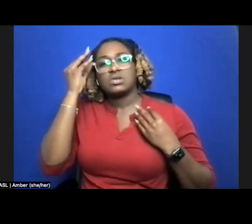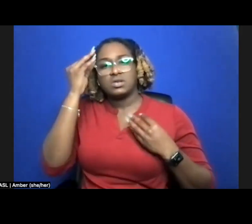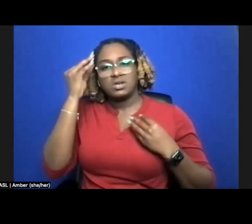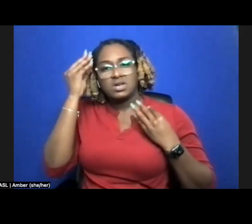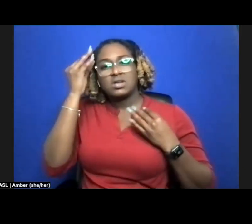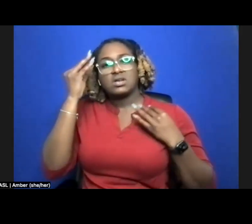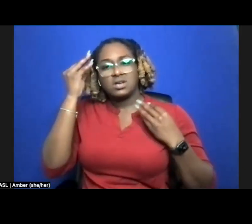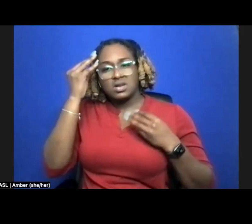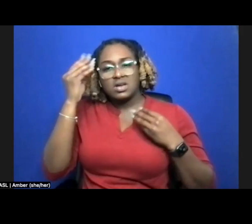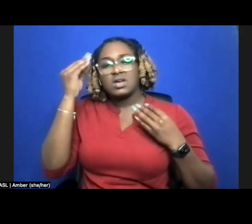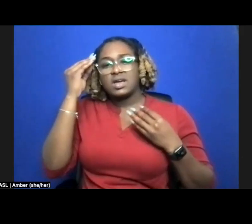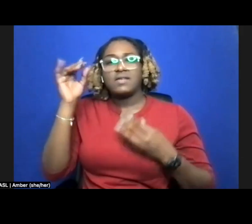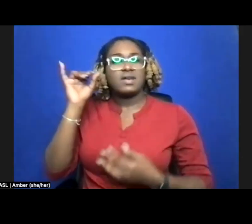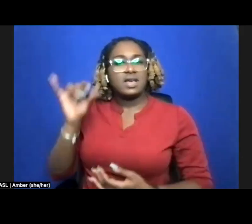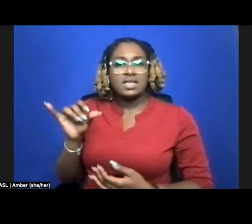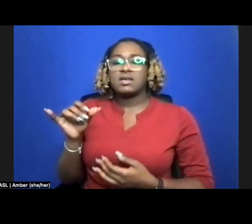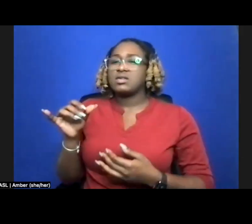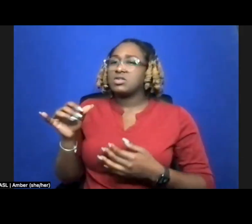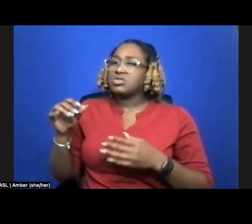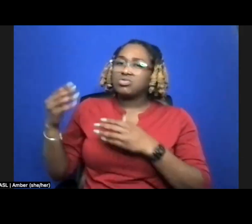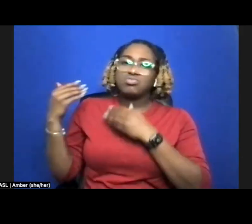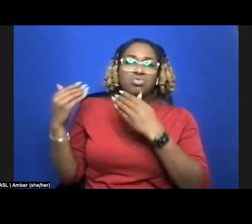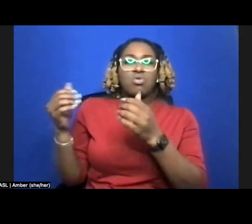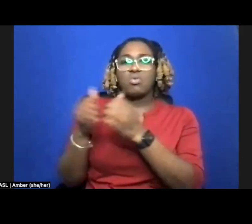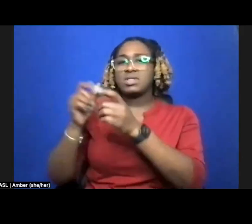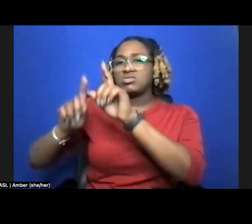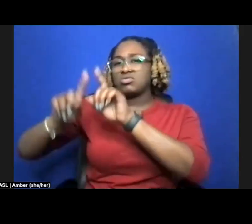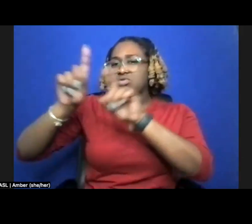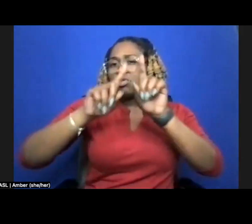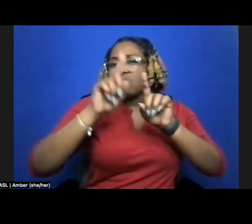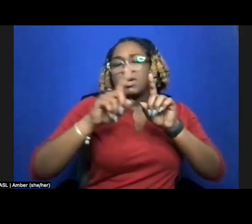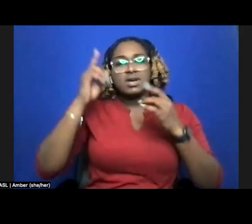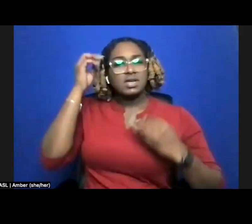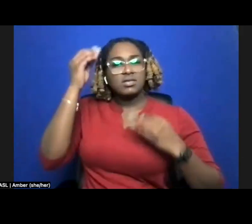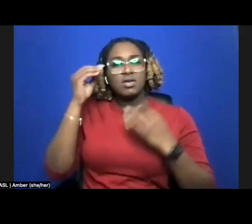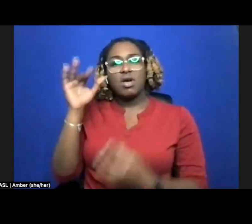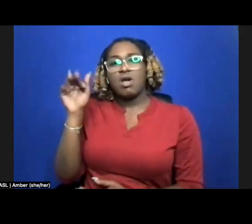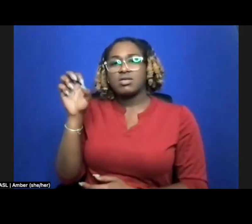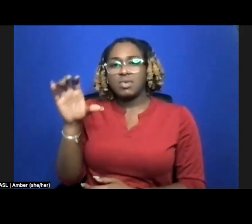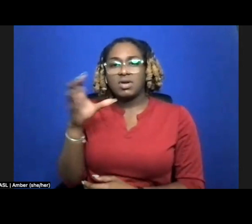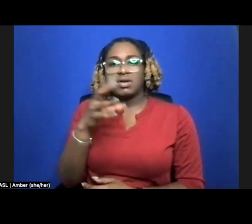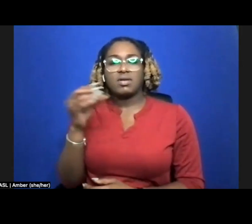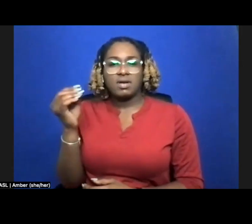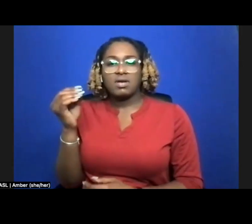meaning to go with your star. consider: the cosmic & the telluric as our accomplice & witness